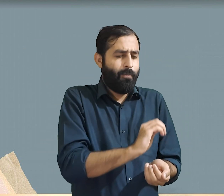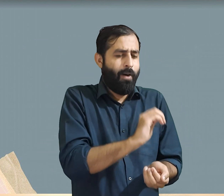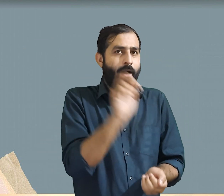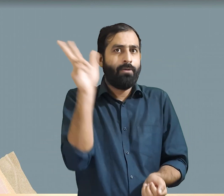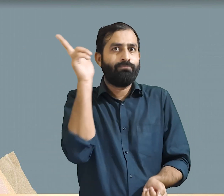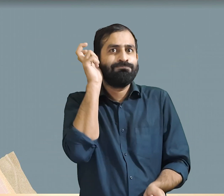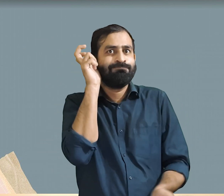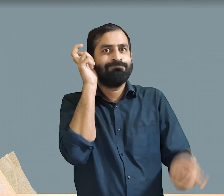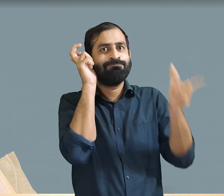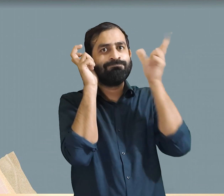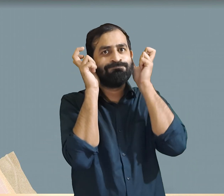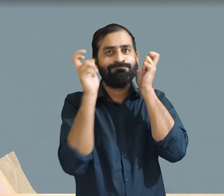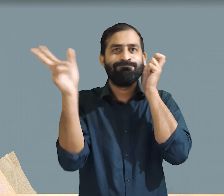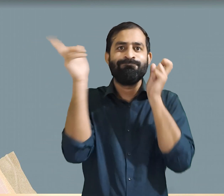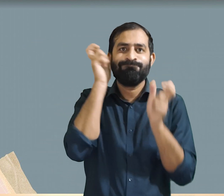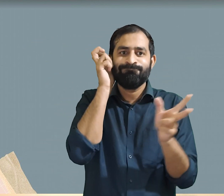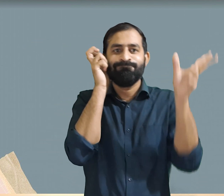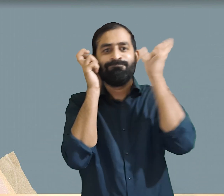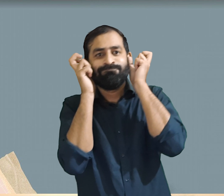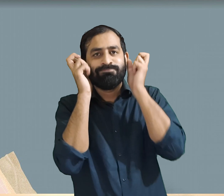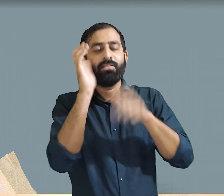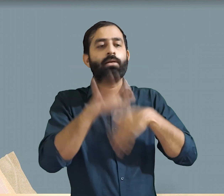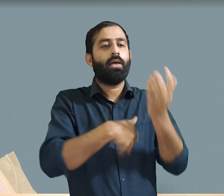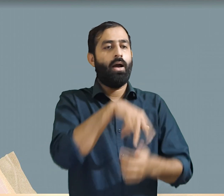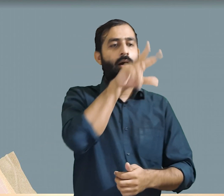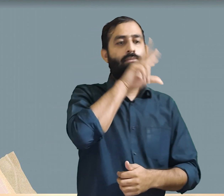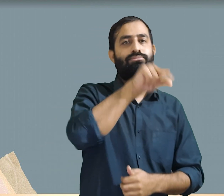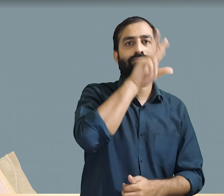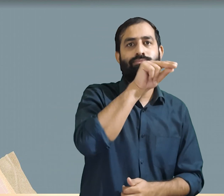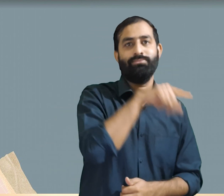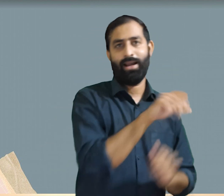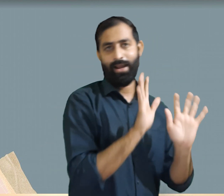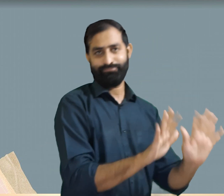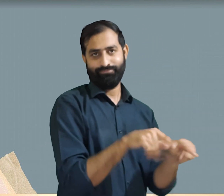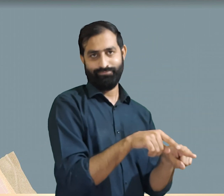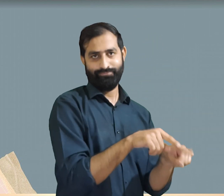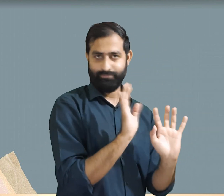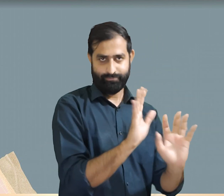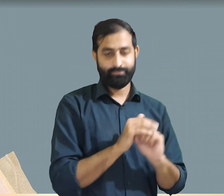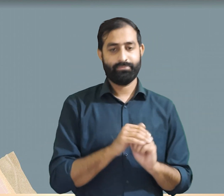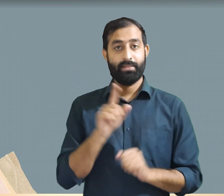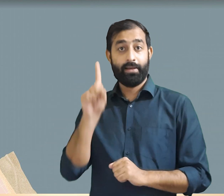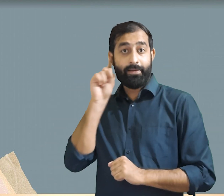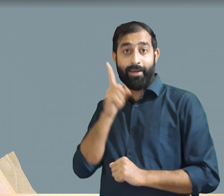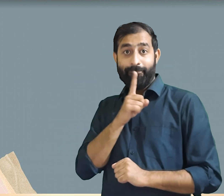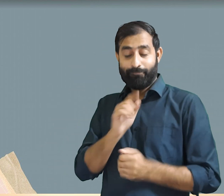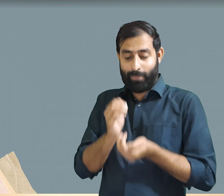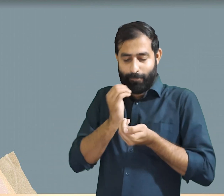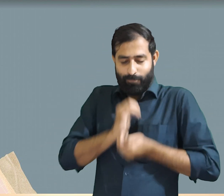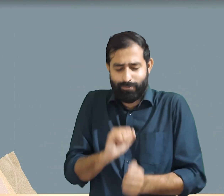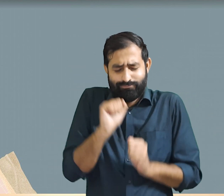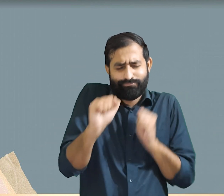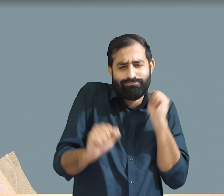develop language or to be able to catch up once taught. A hearing child would develop language by listening to others.